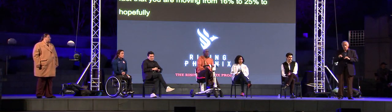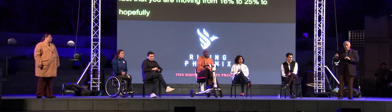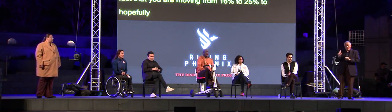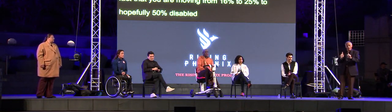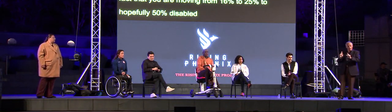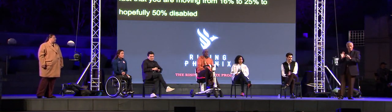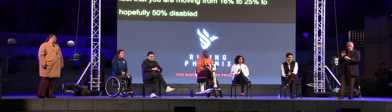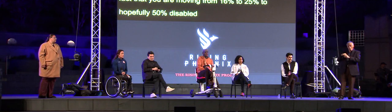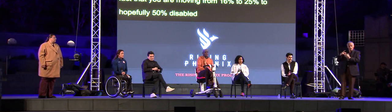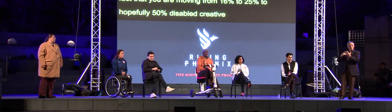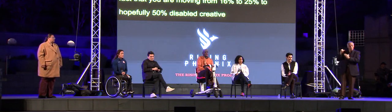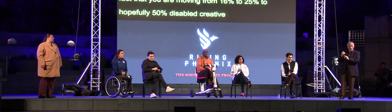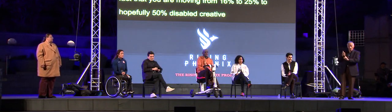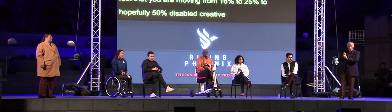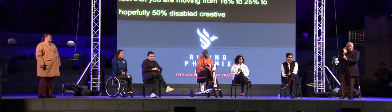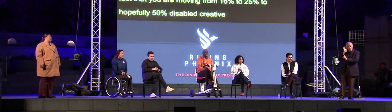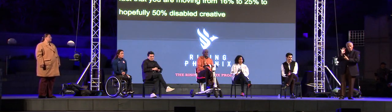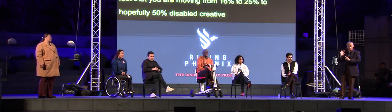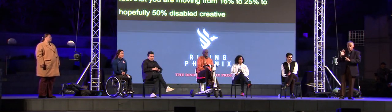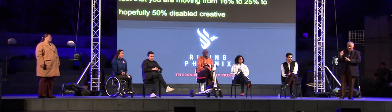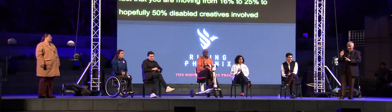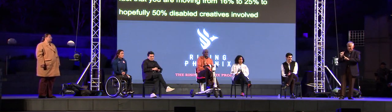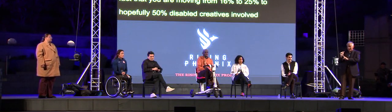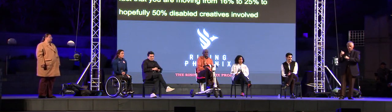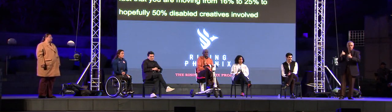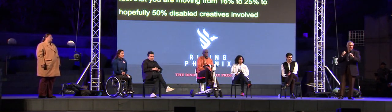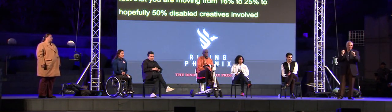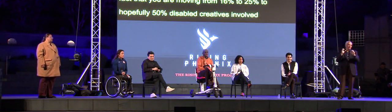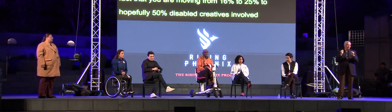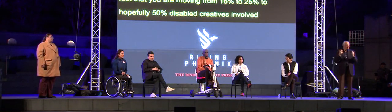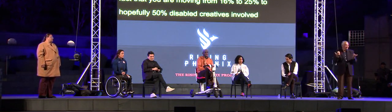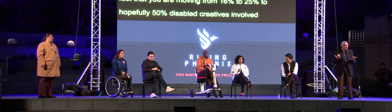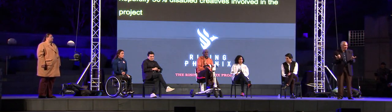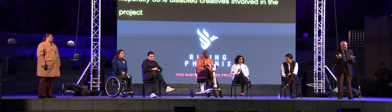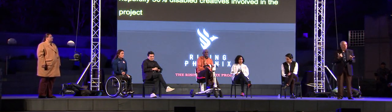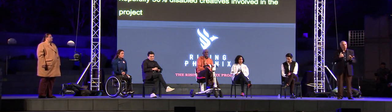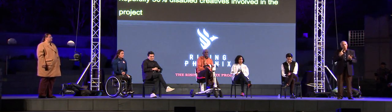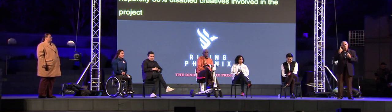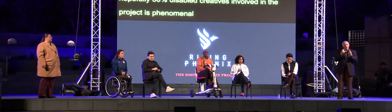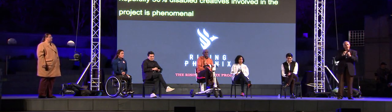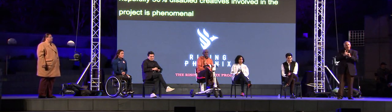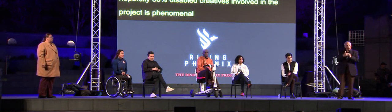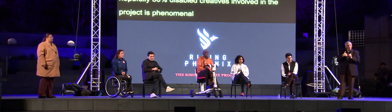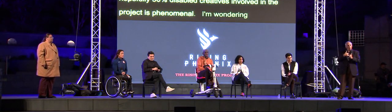in the project is phenomenal. And so I'm wondering how we can help inculcate